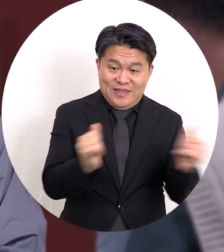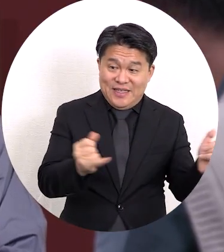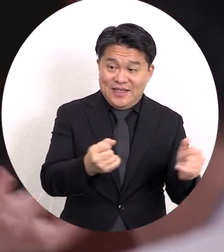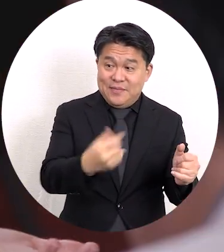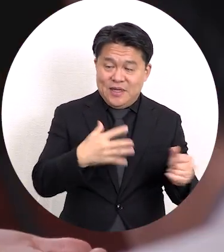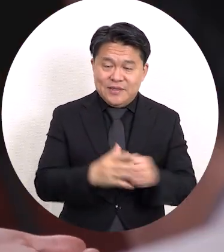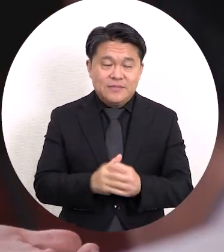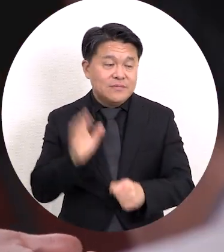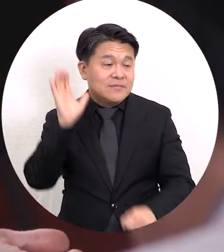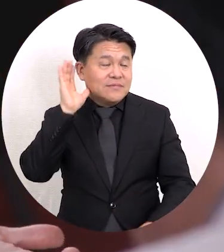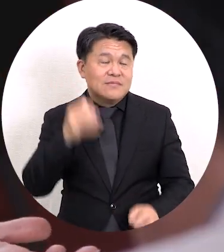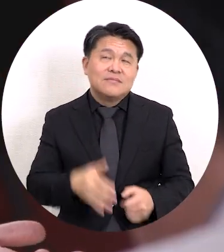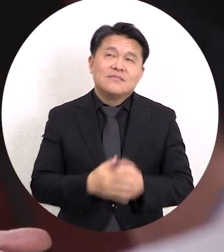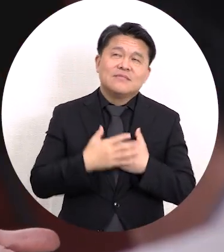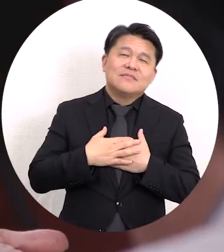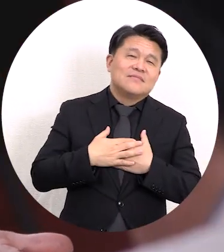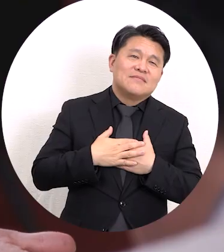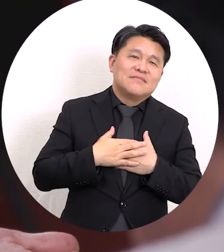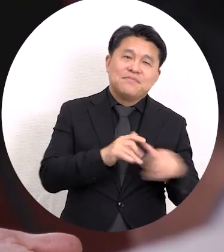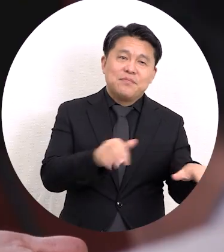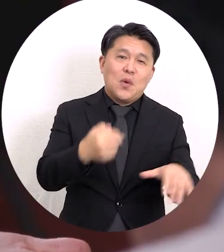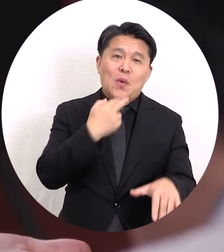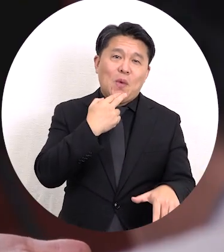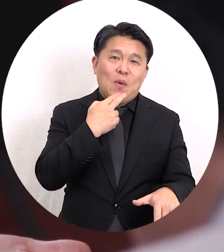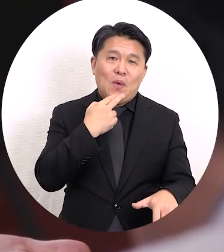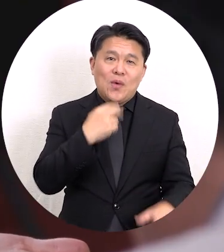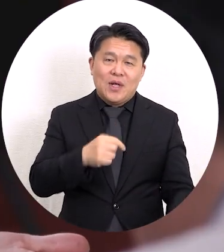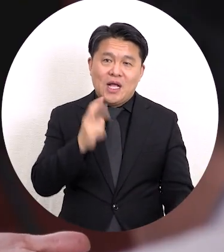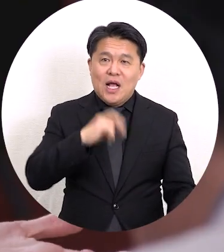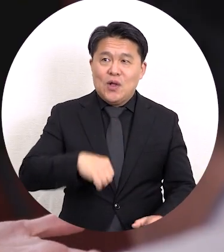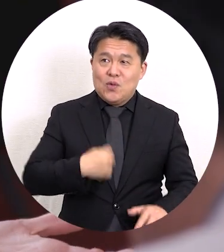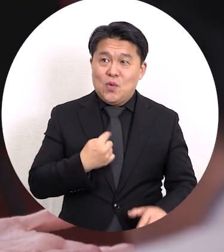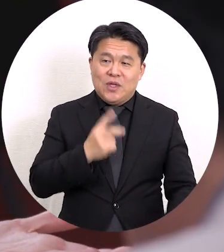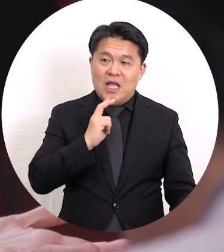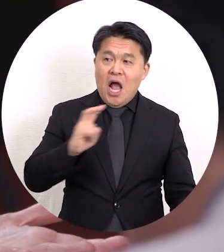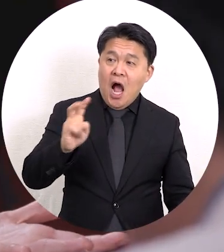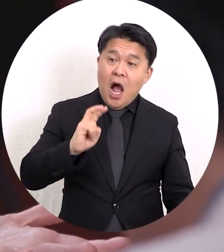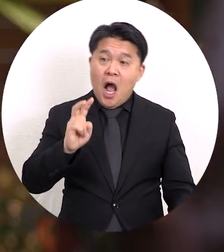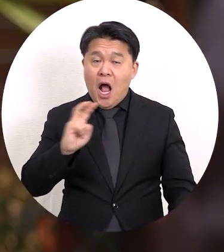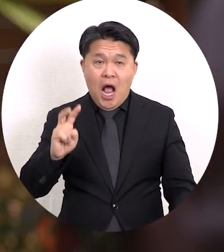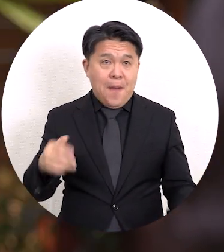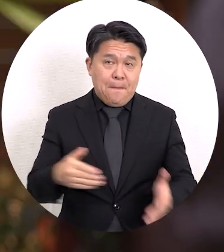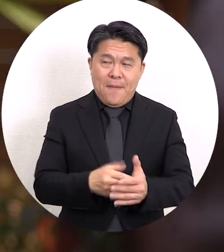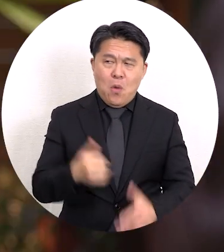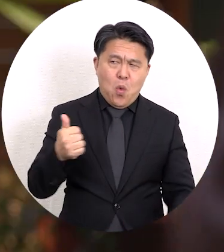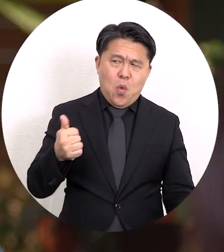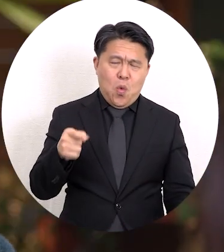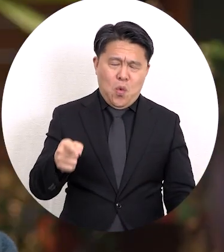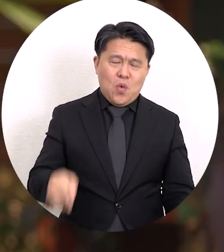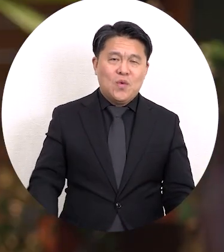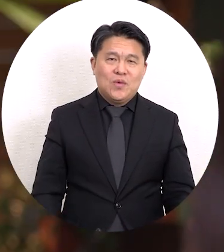That song was completely a cappella, and it was the singer's tone that made all the difference.